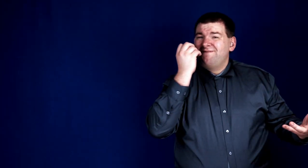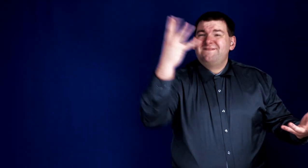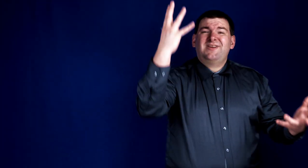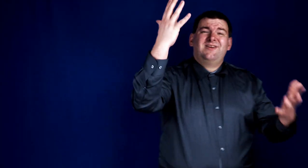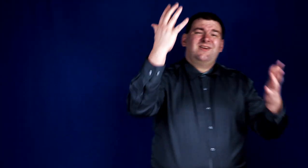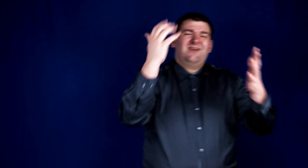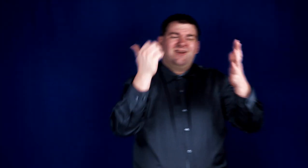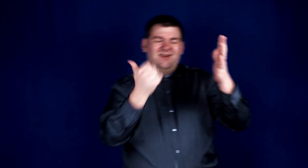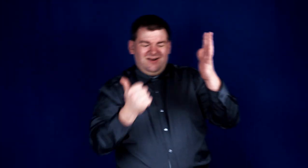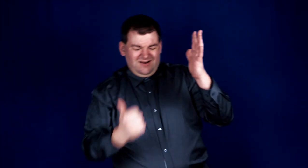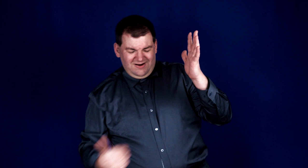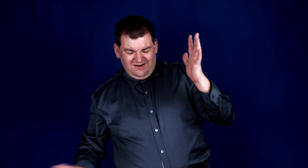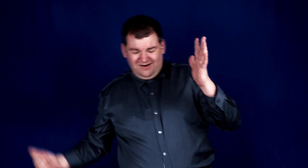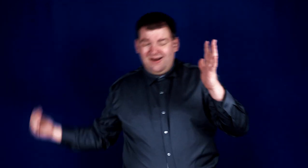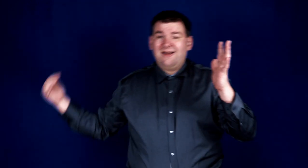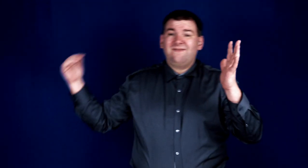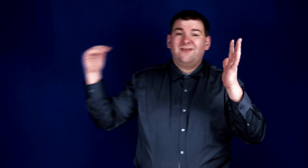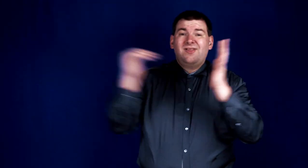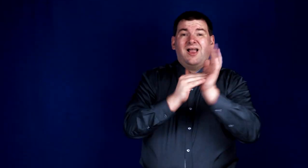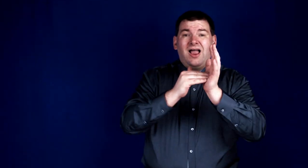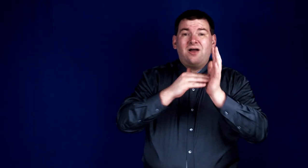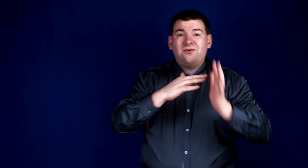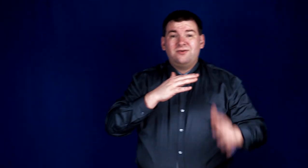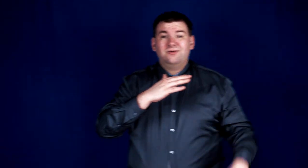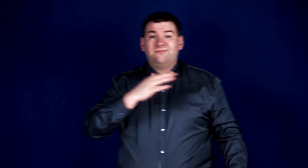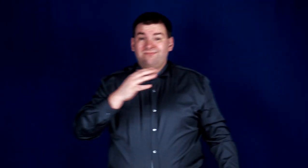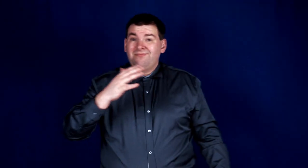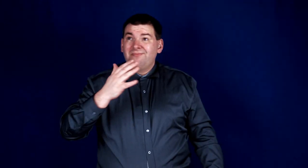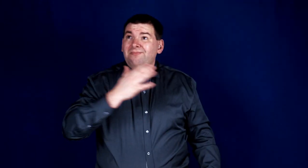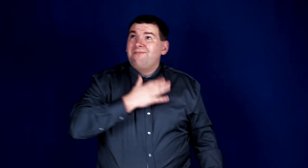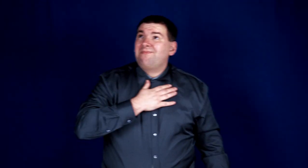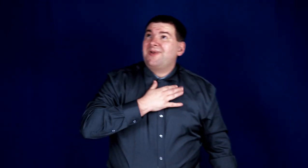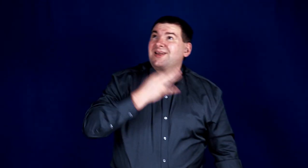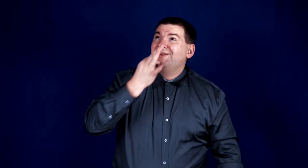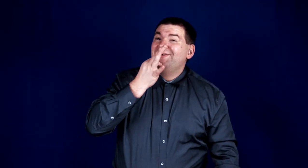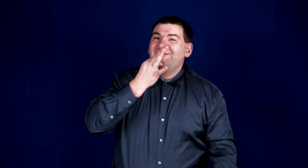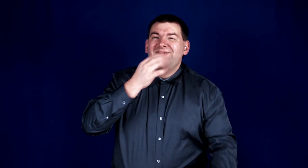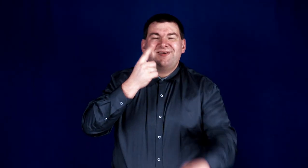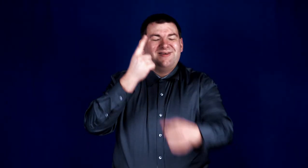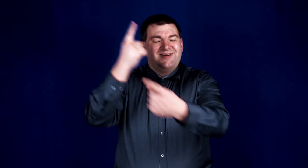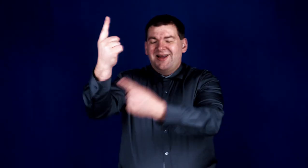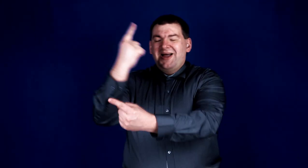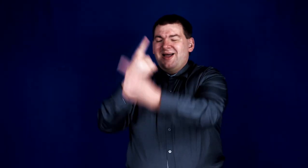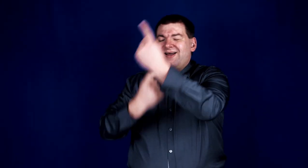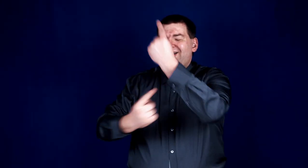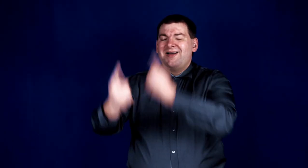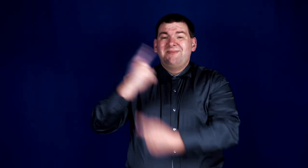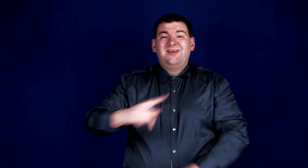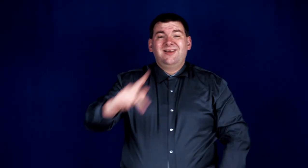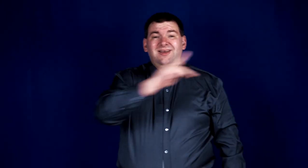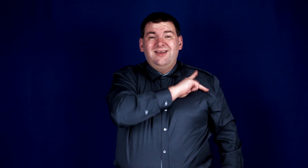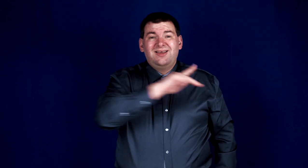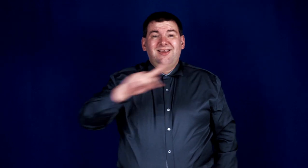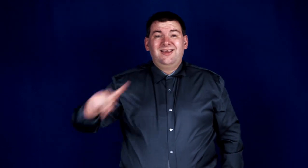The fairest of ten thousand, my soon coming king.